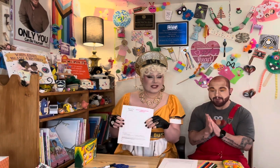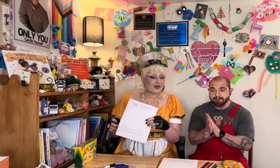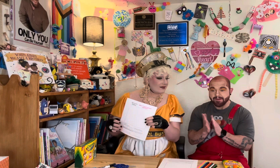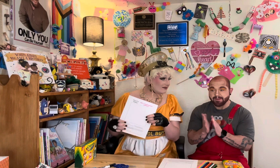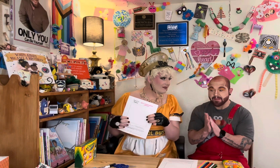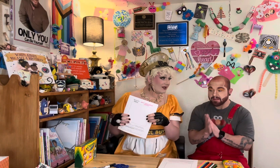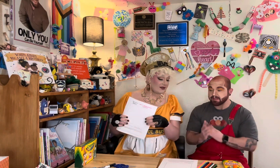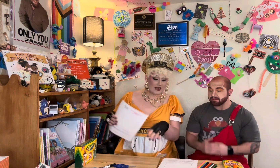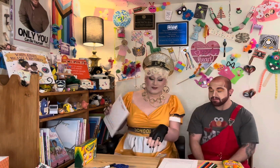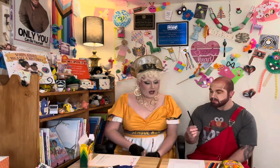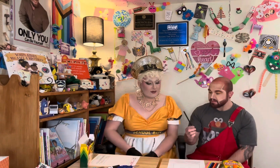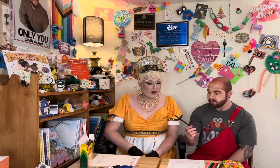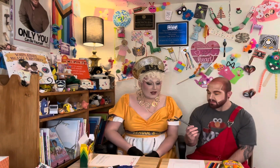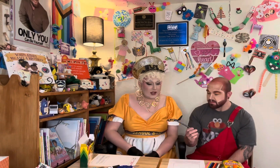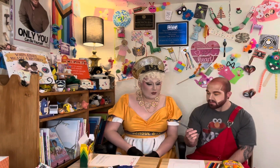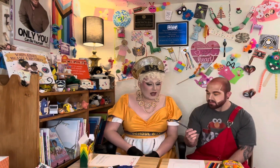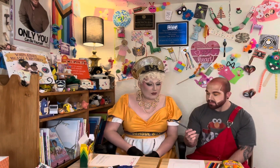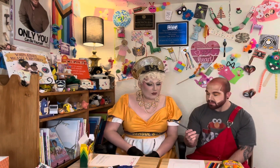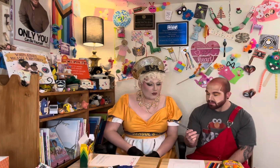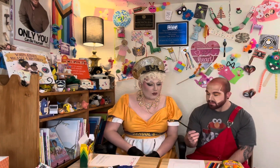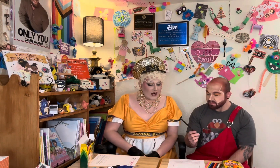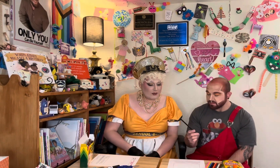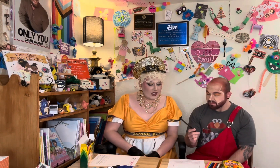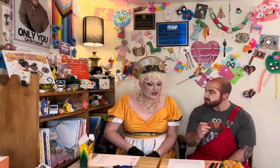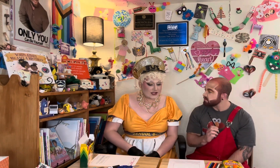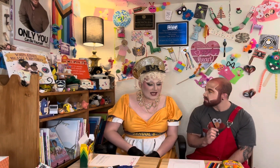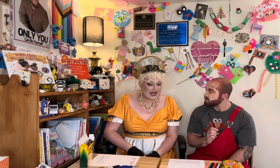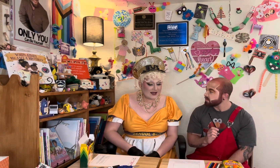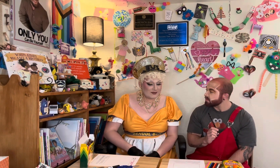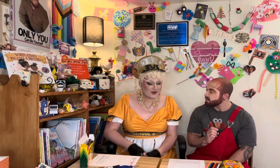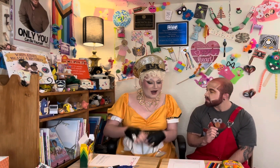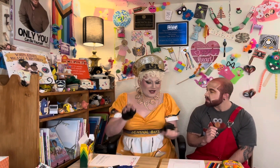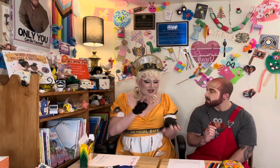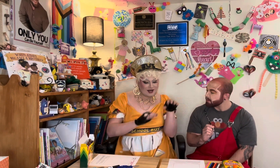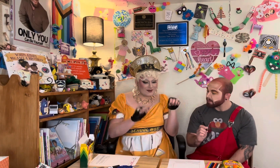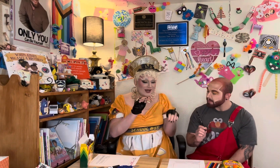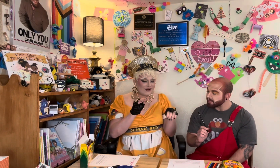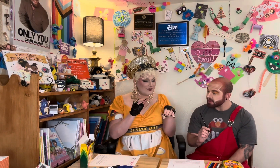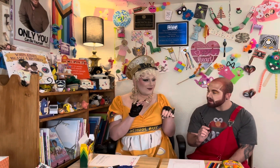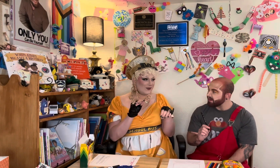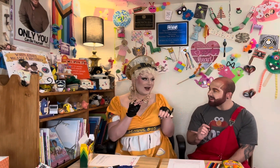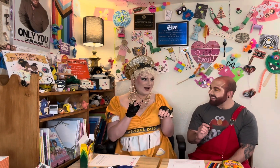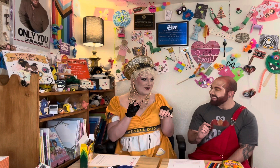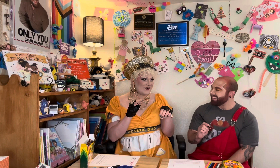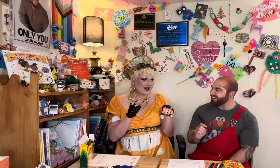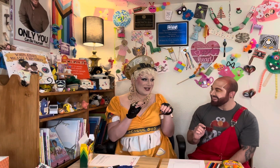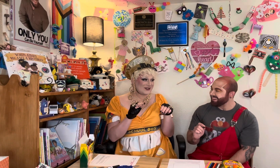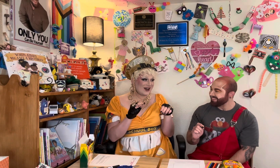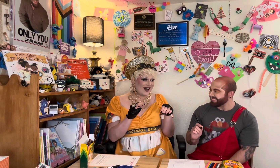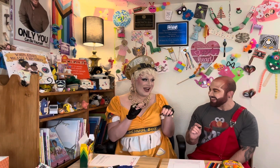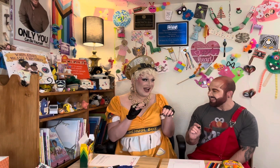sounds fun! Okay, why don't we just like, not talk about what we're gonna draw, and